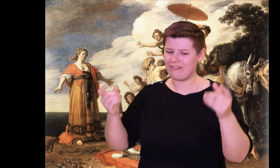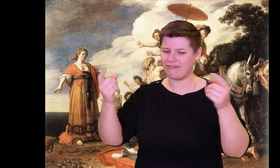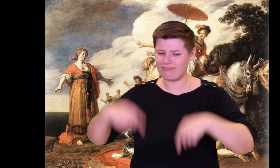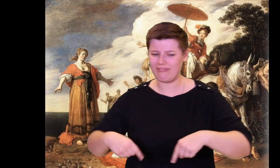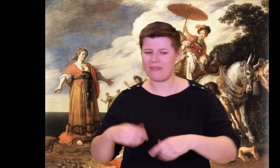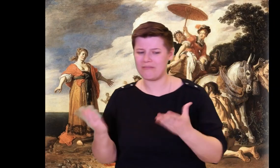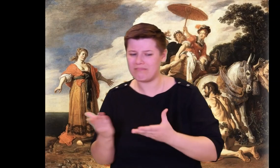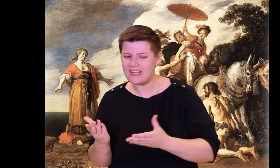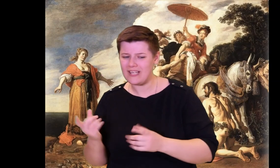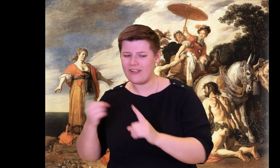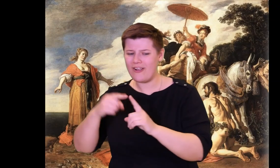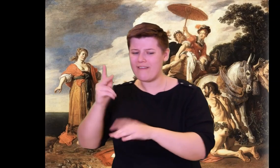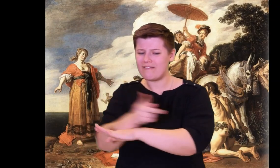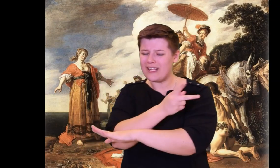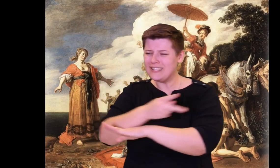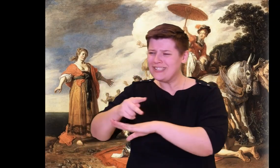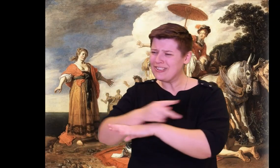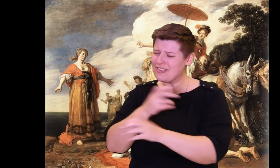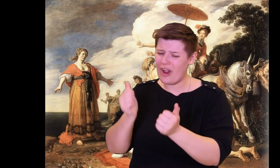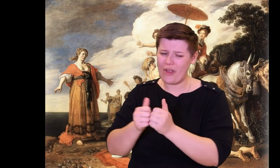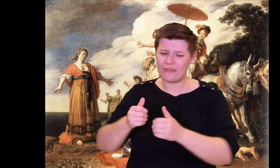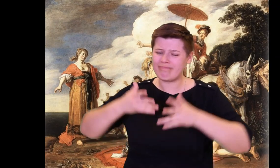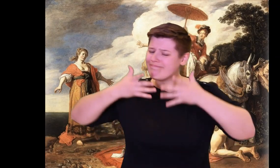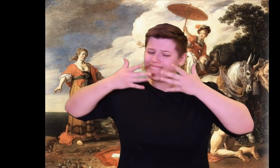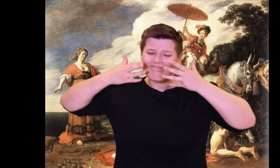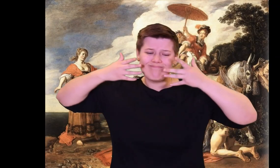since we are much beloved by the gods.